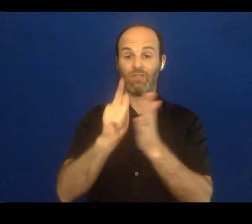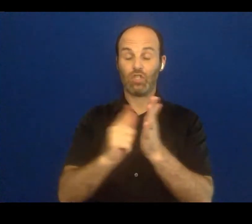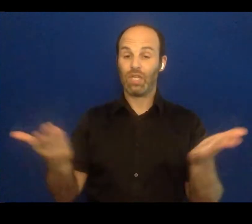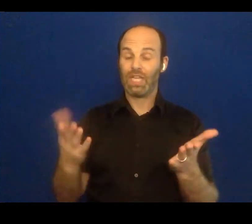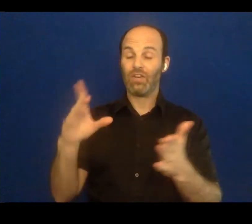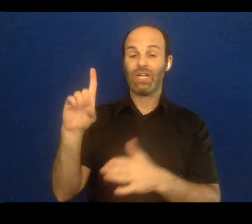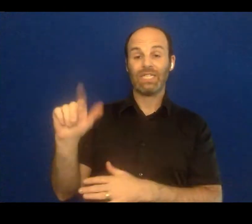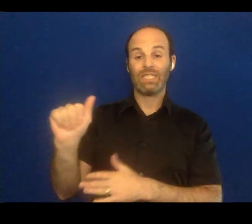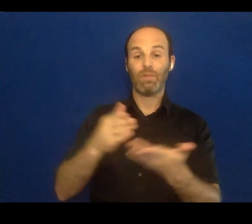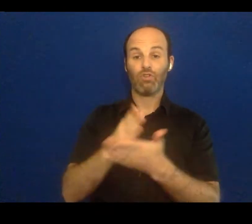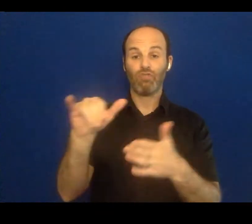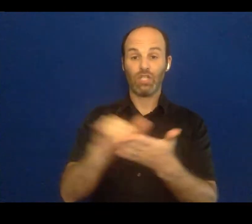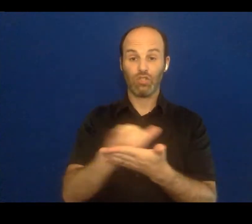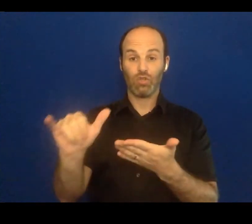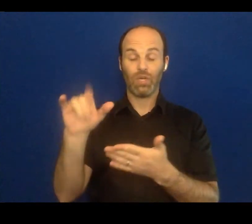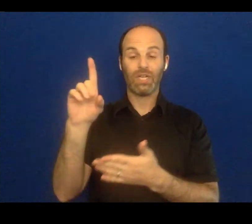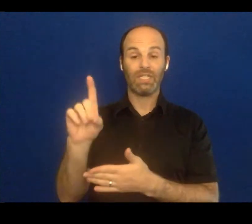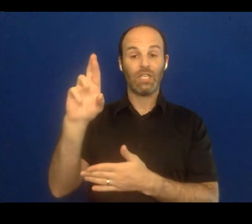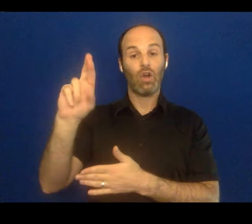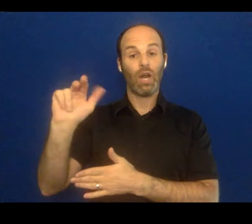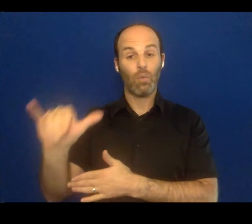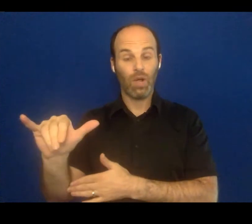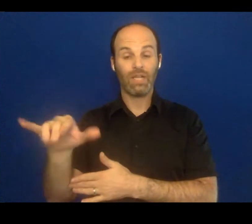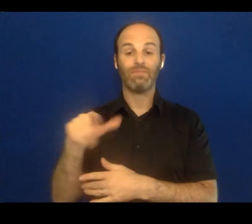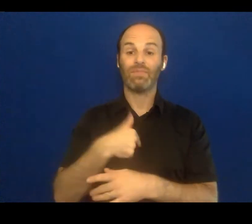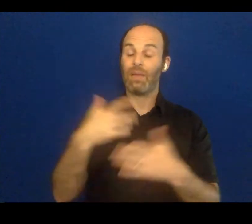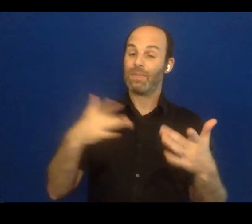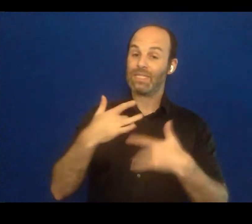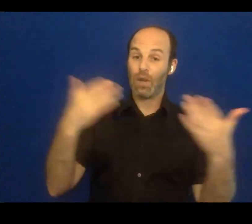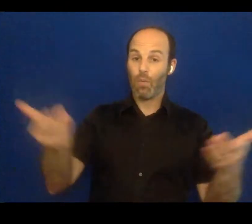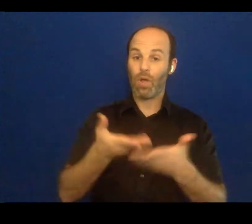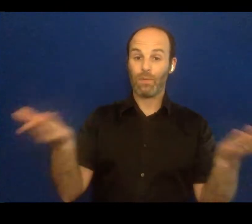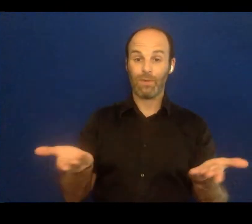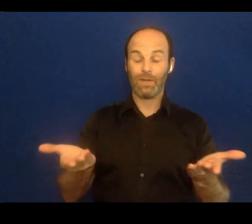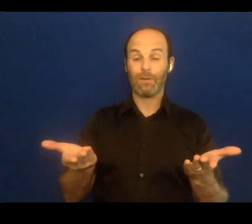I AM HAPPY TO WELCOME YOU TO THE PANEL DISCUSSION WILLOWBROOK & ABLEISM &